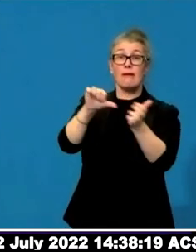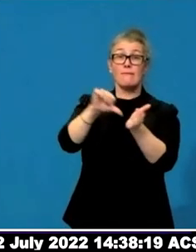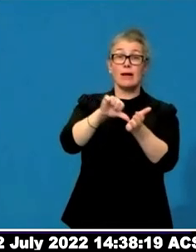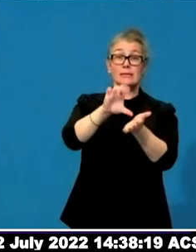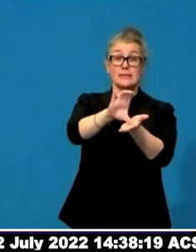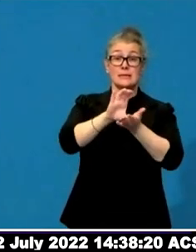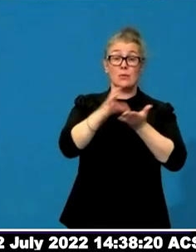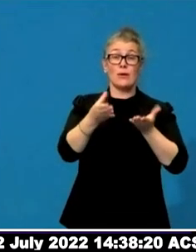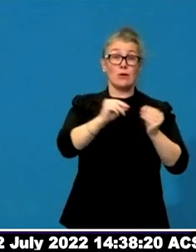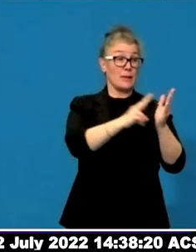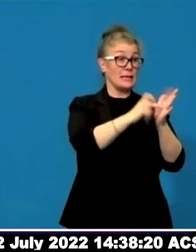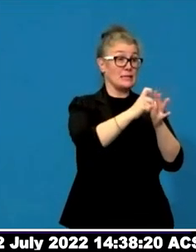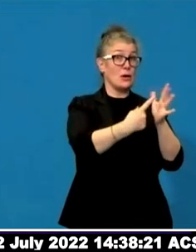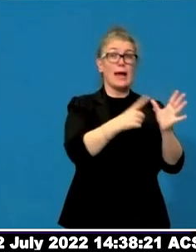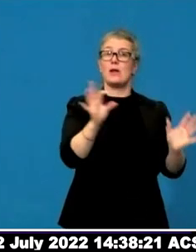Does it follow from what you've just explained